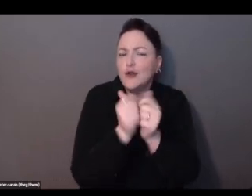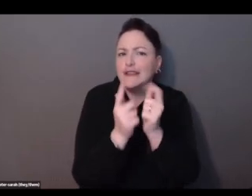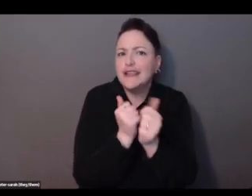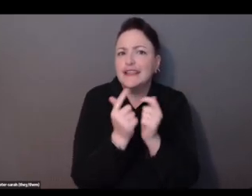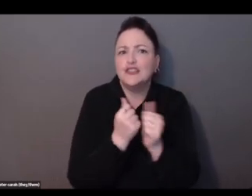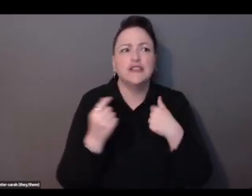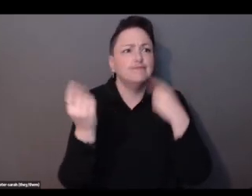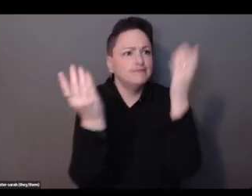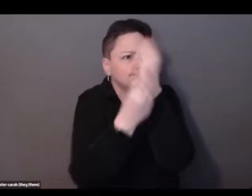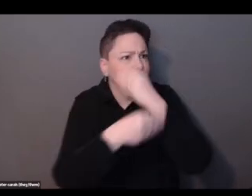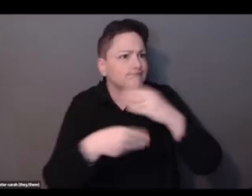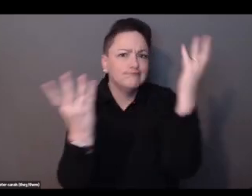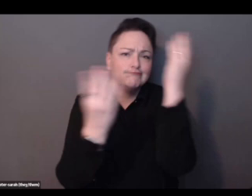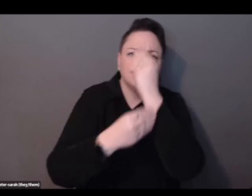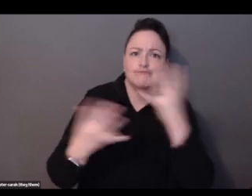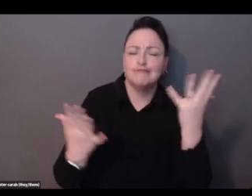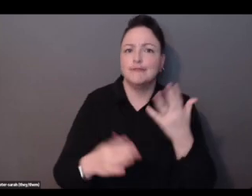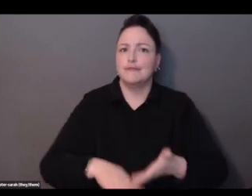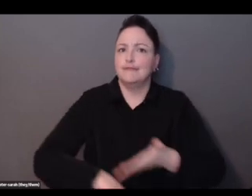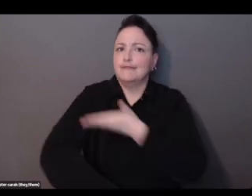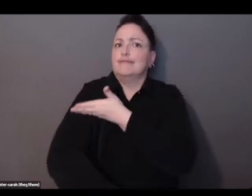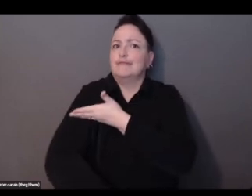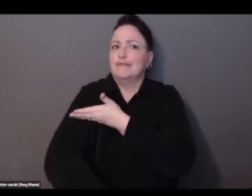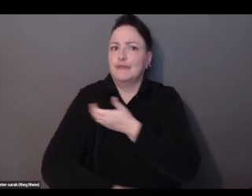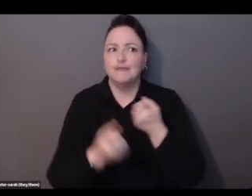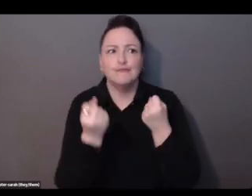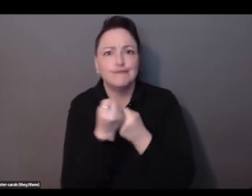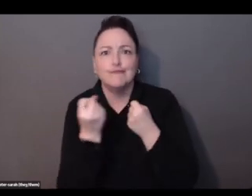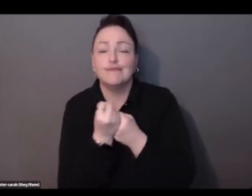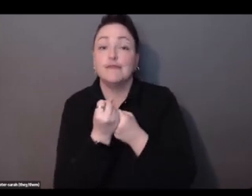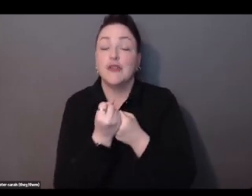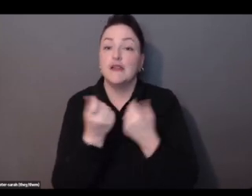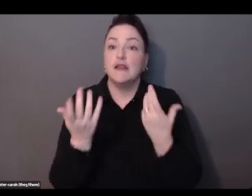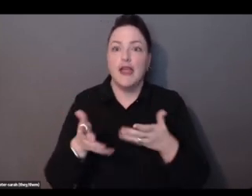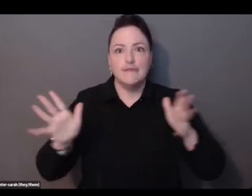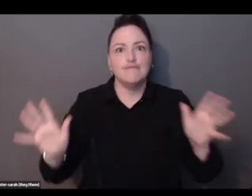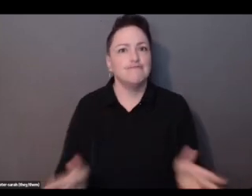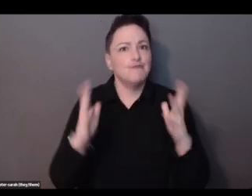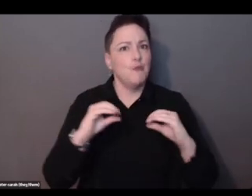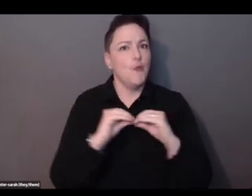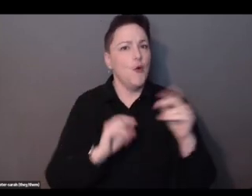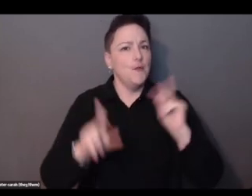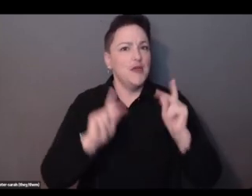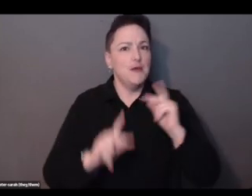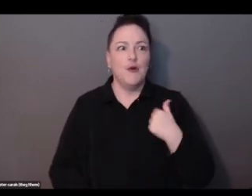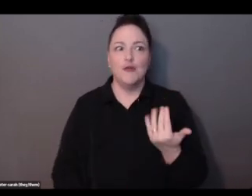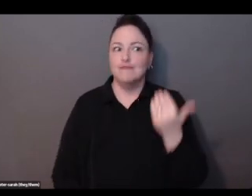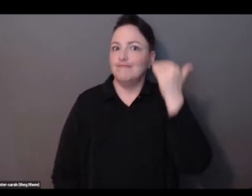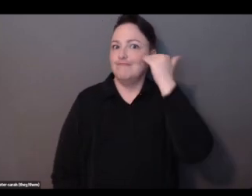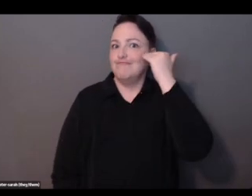advance folks that are aware that this dashboard exists. And so we thank you all for attending